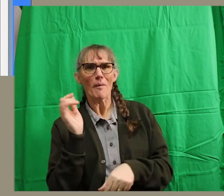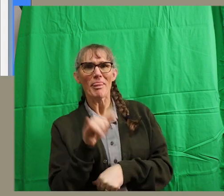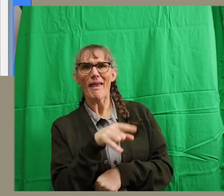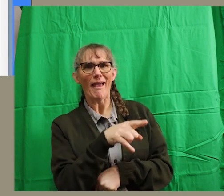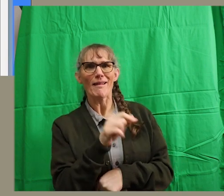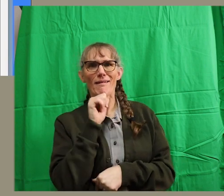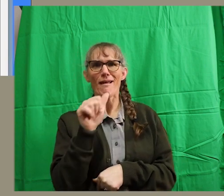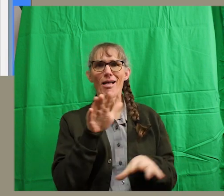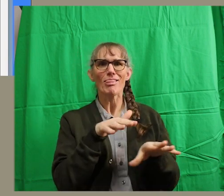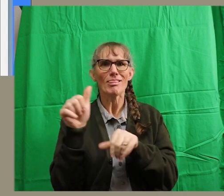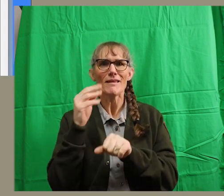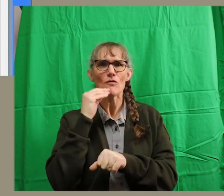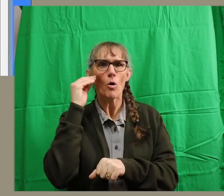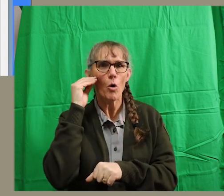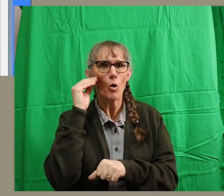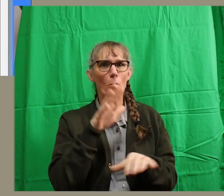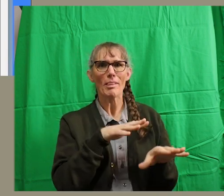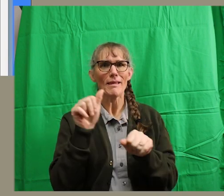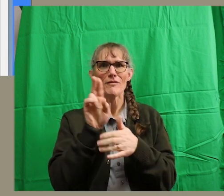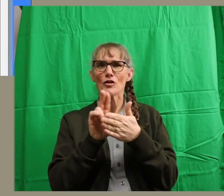and not have to leave your home or leave your, your university.